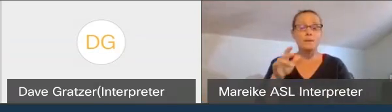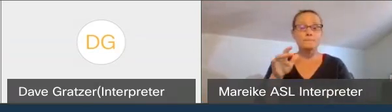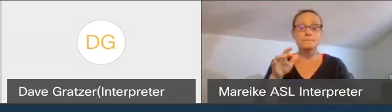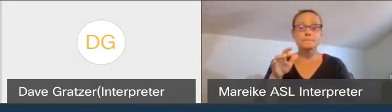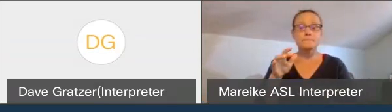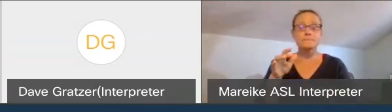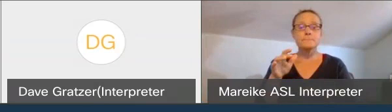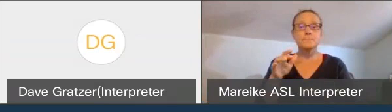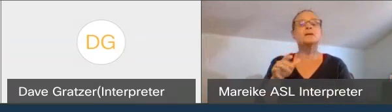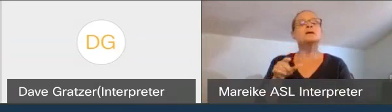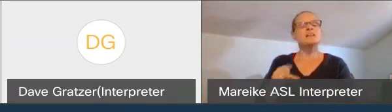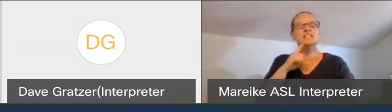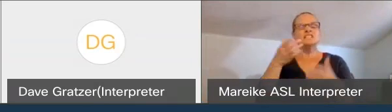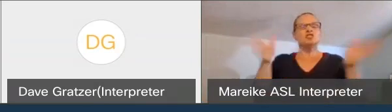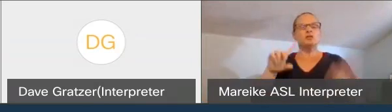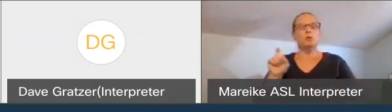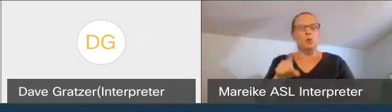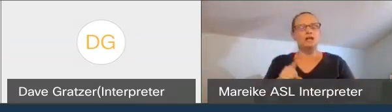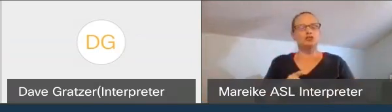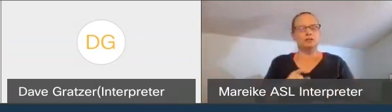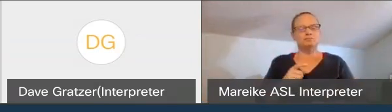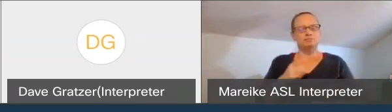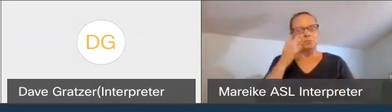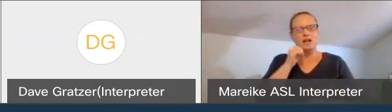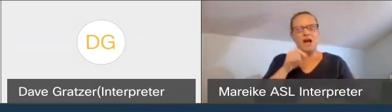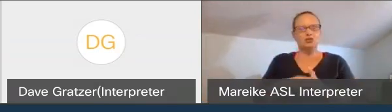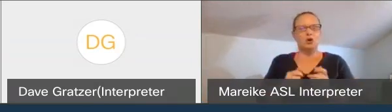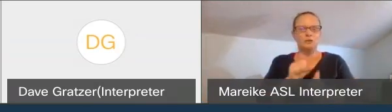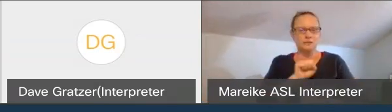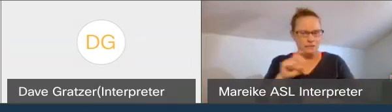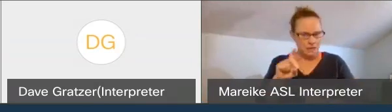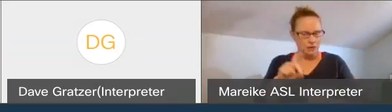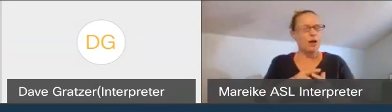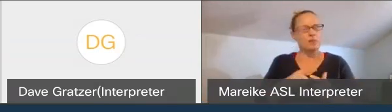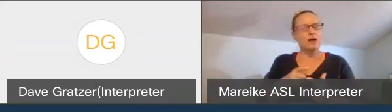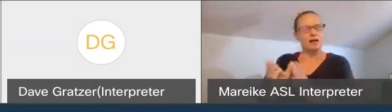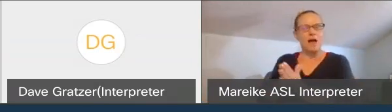so this is a general question. Why--why don't I start with San Diego and then I'll ask Montana as well.